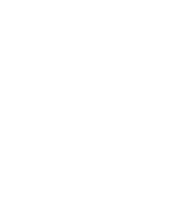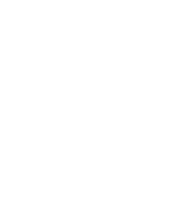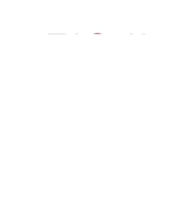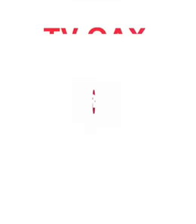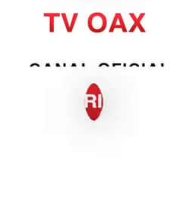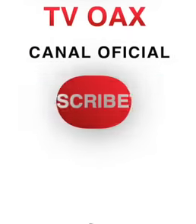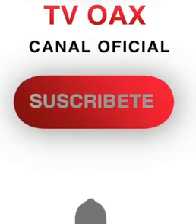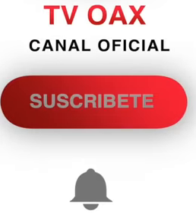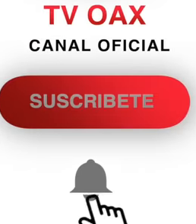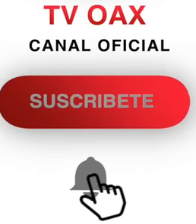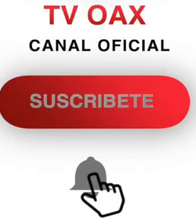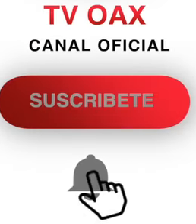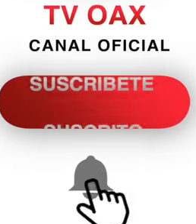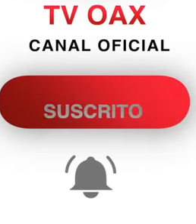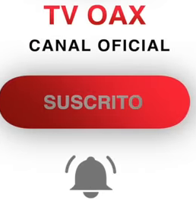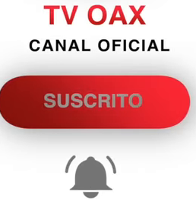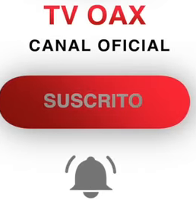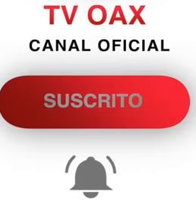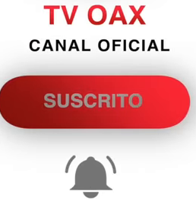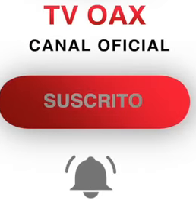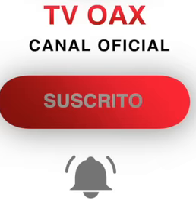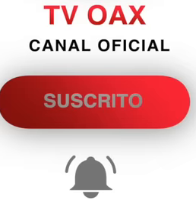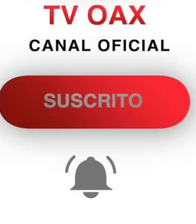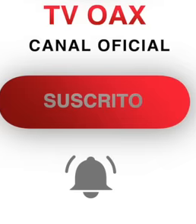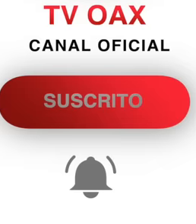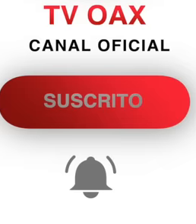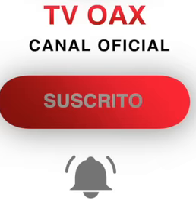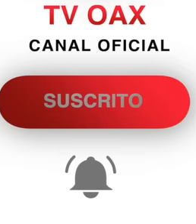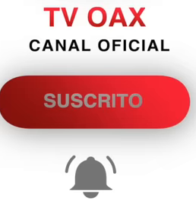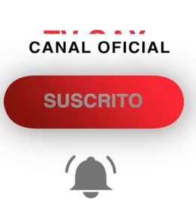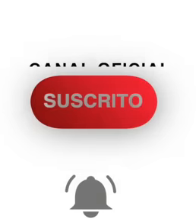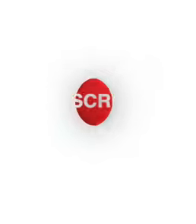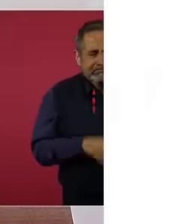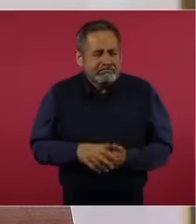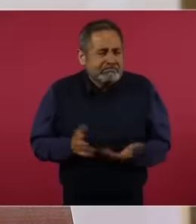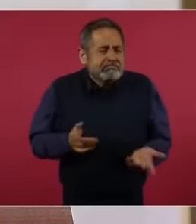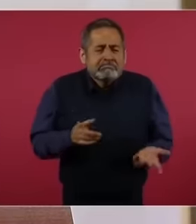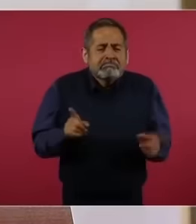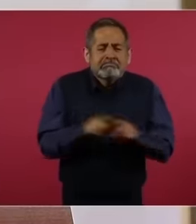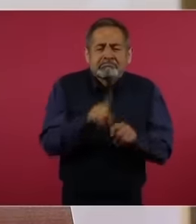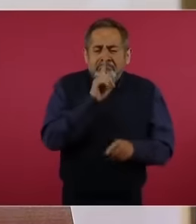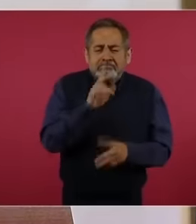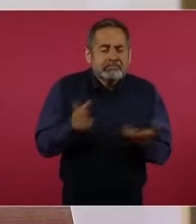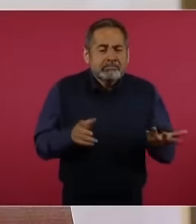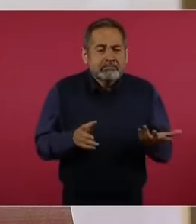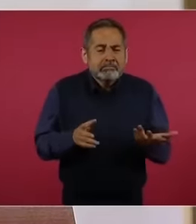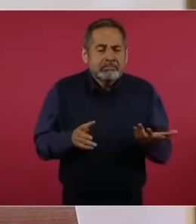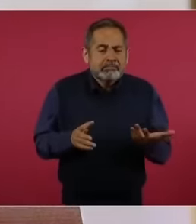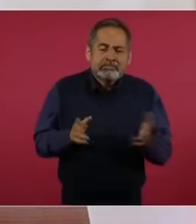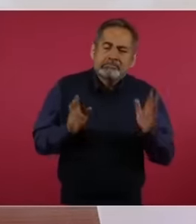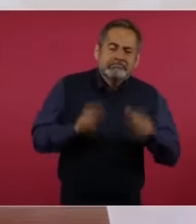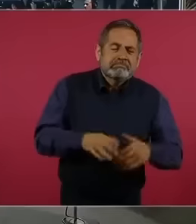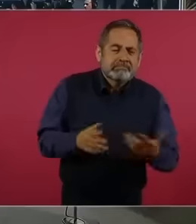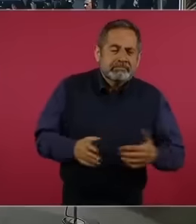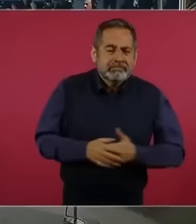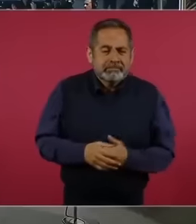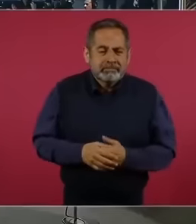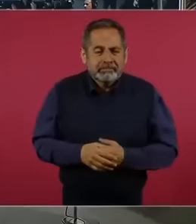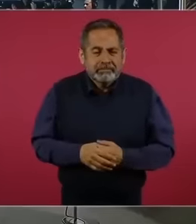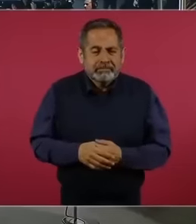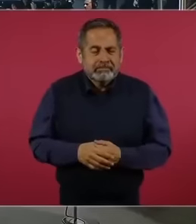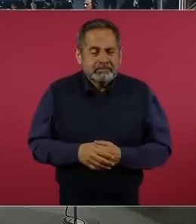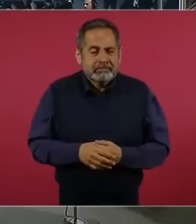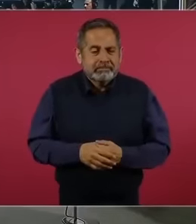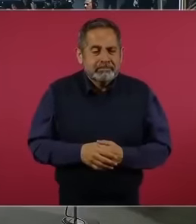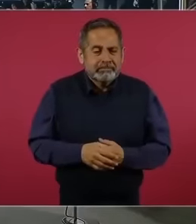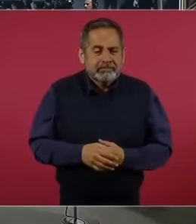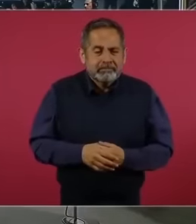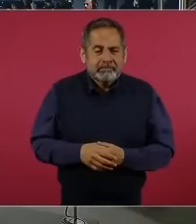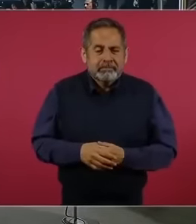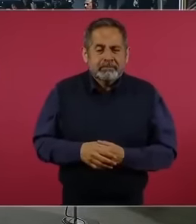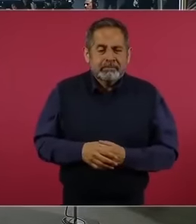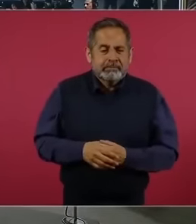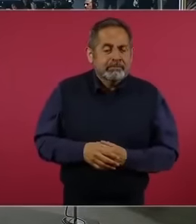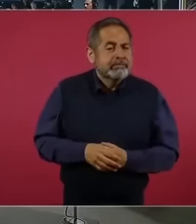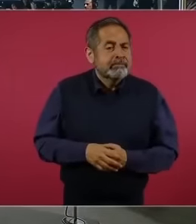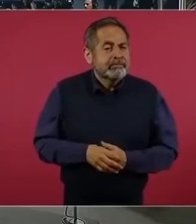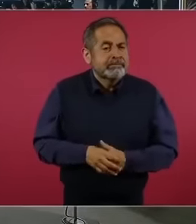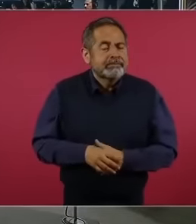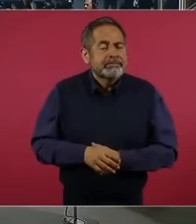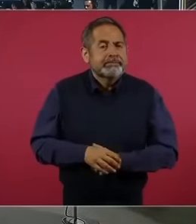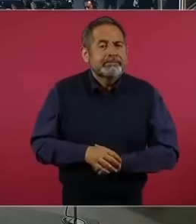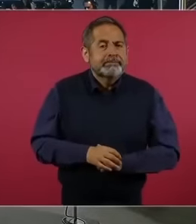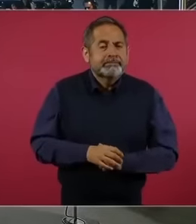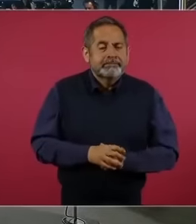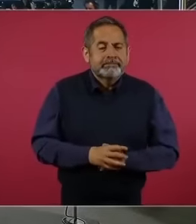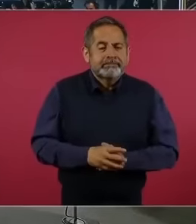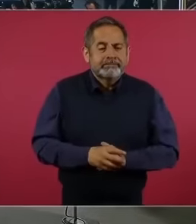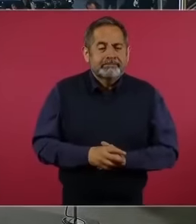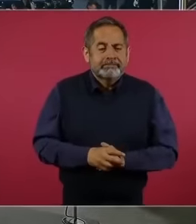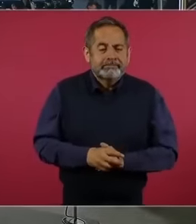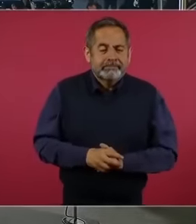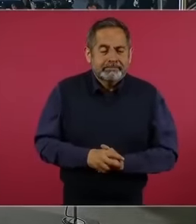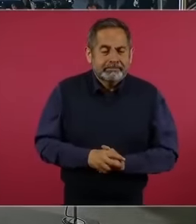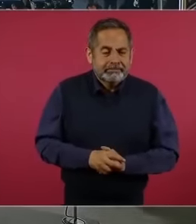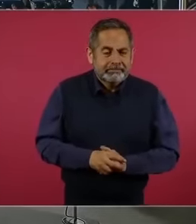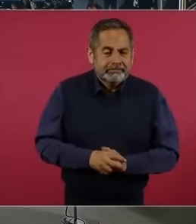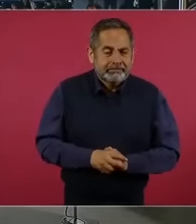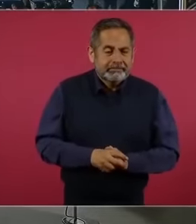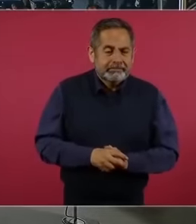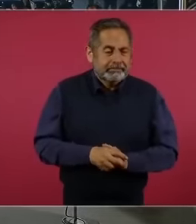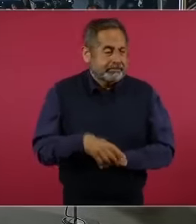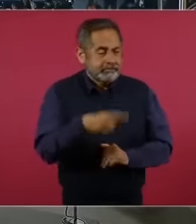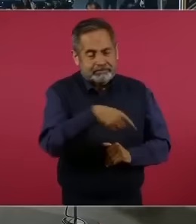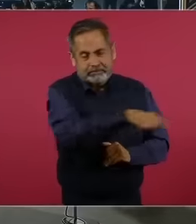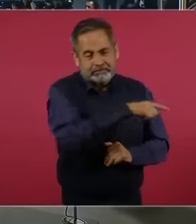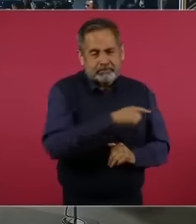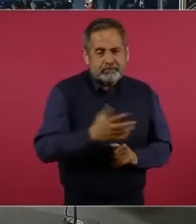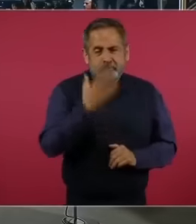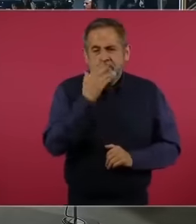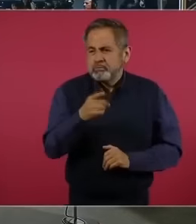they make a fool of themselves But it doesn't go from there he doesn't call for him to be taken away carried out a tax payment strike.